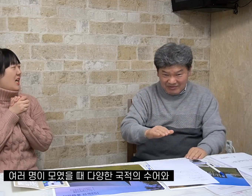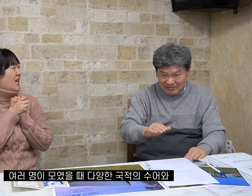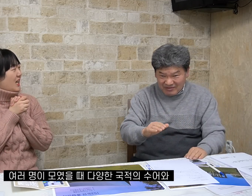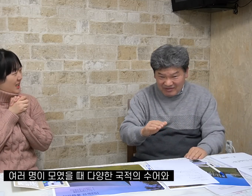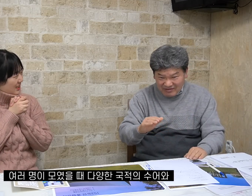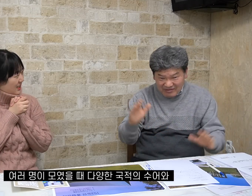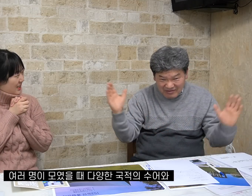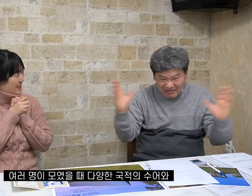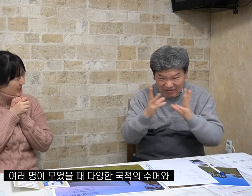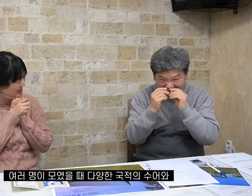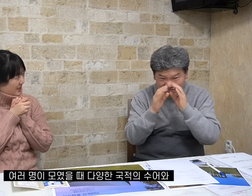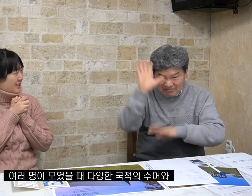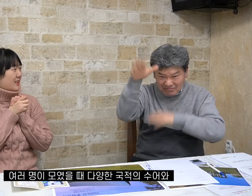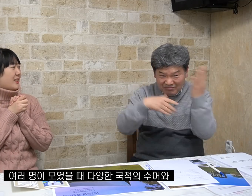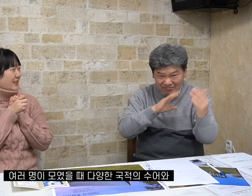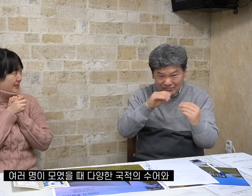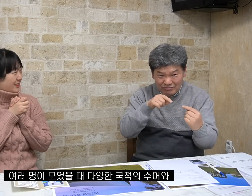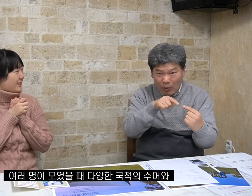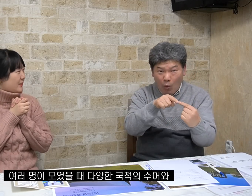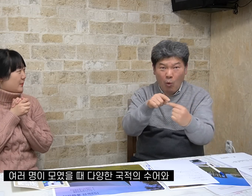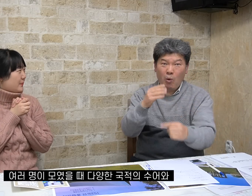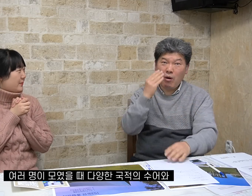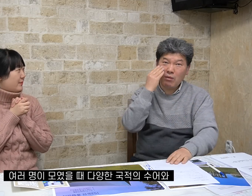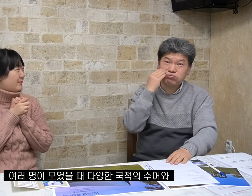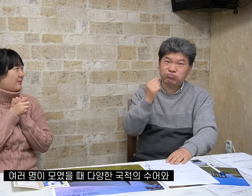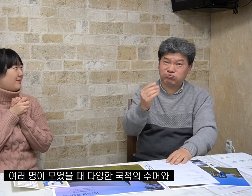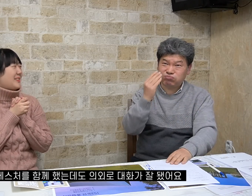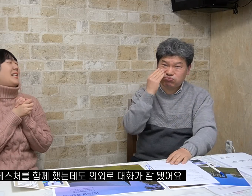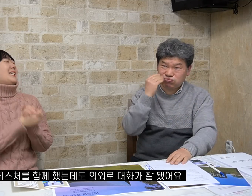When several people got together, even though we used sign language